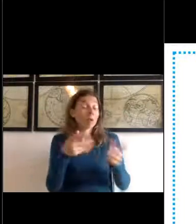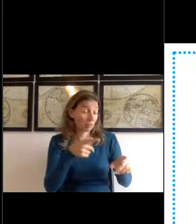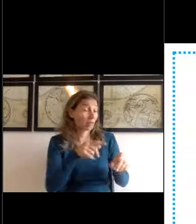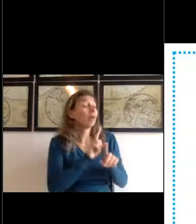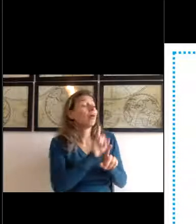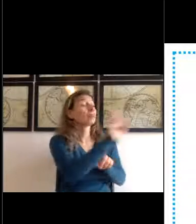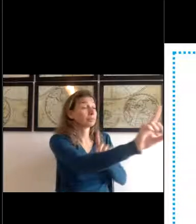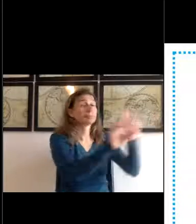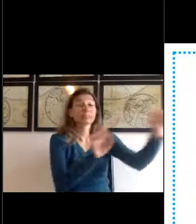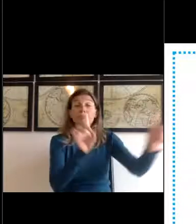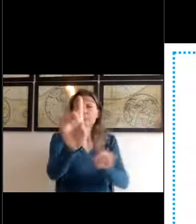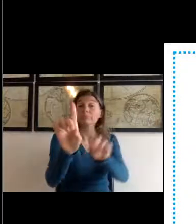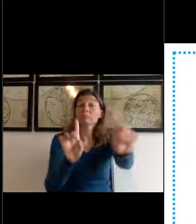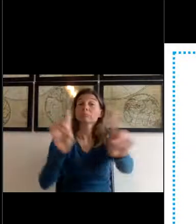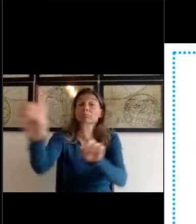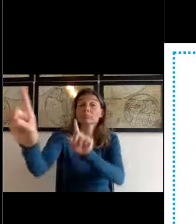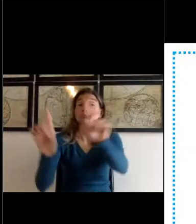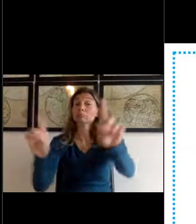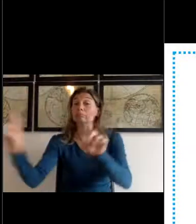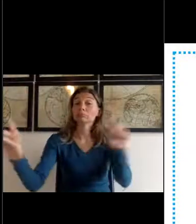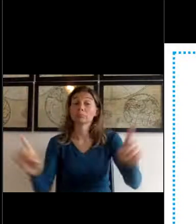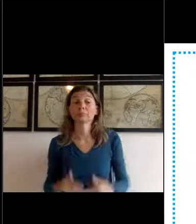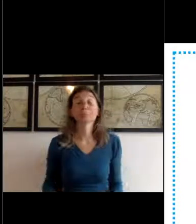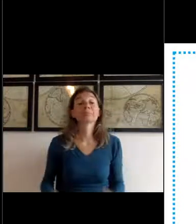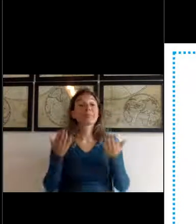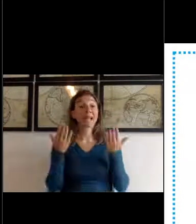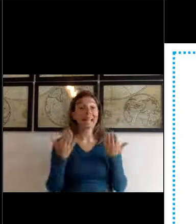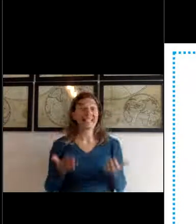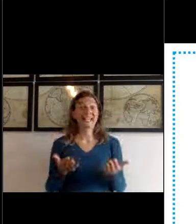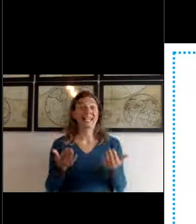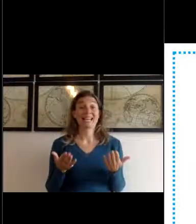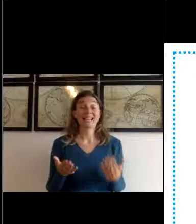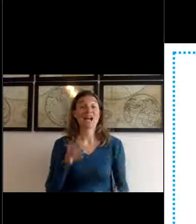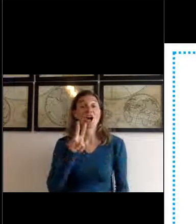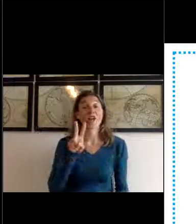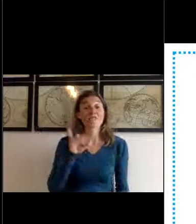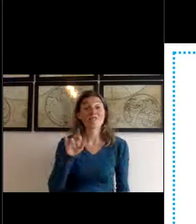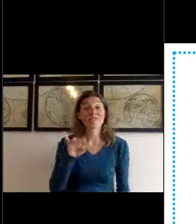Since joining VIVID we've become aware of disability inclusive development.